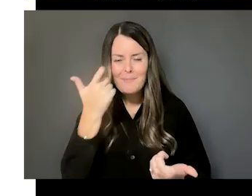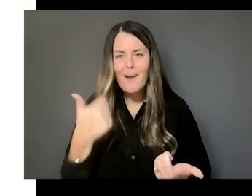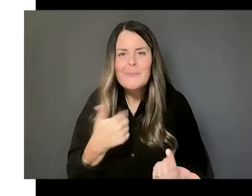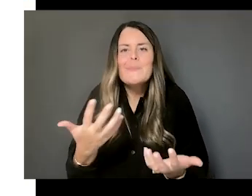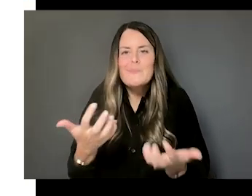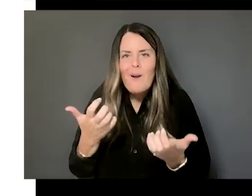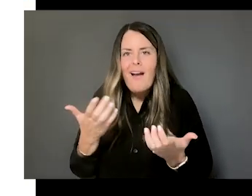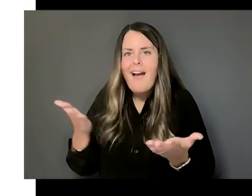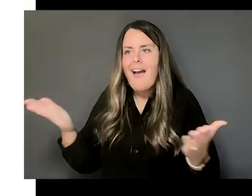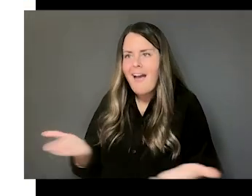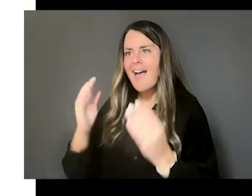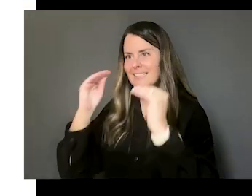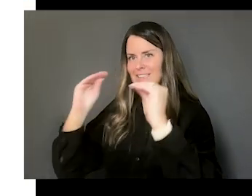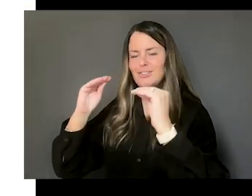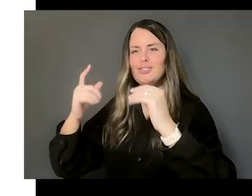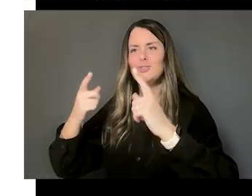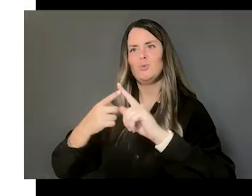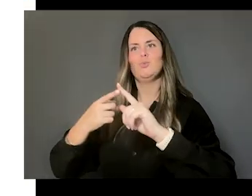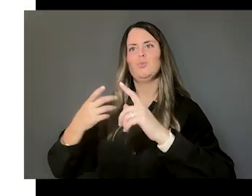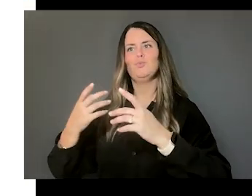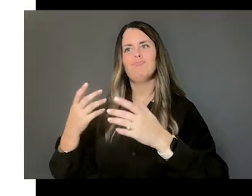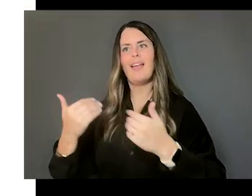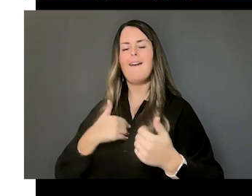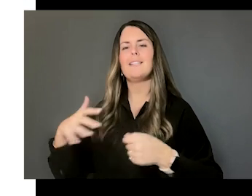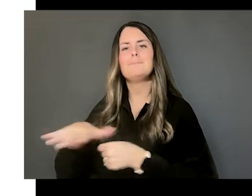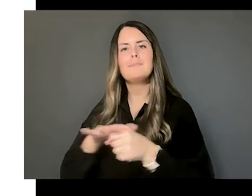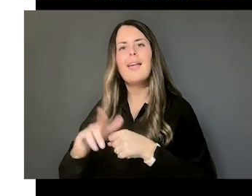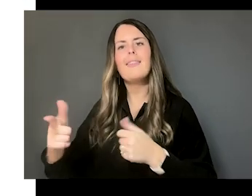We want them to have a space where they are being coached